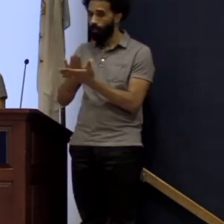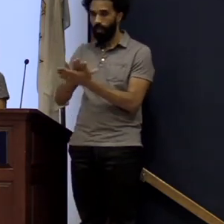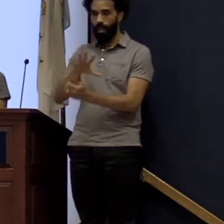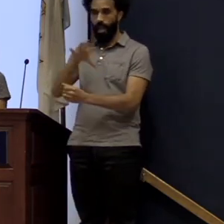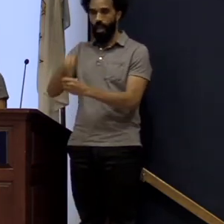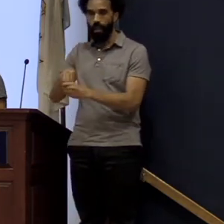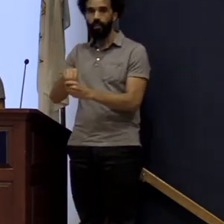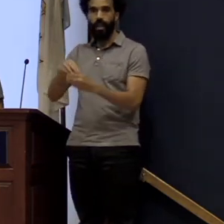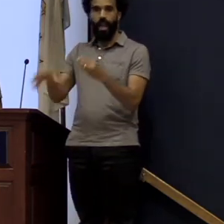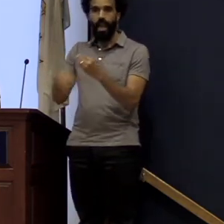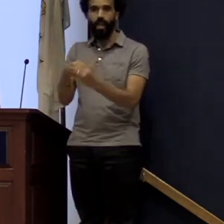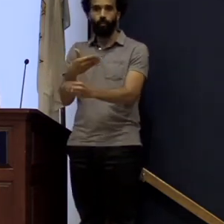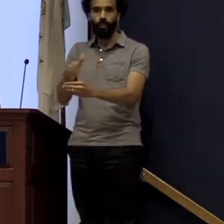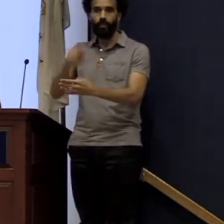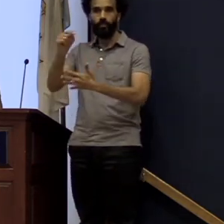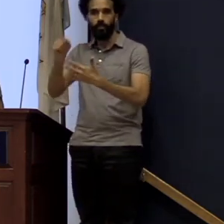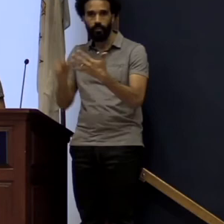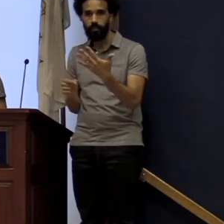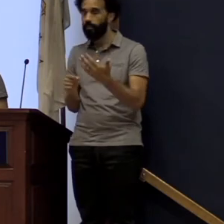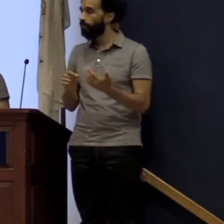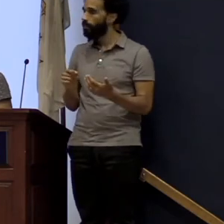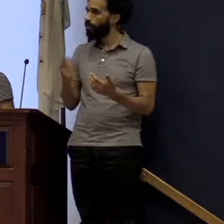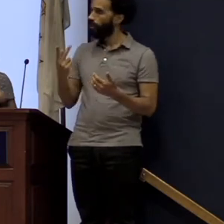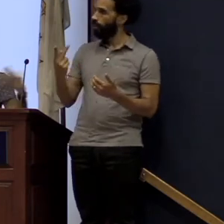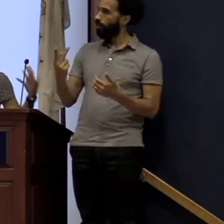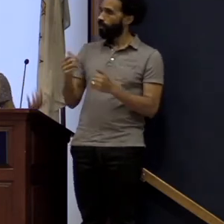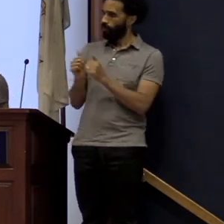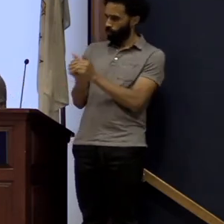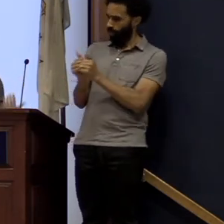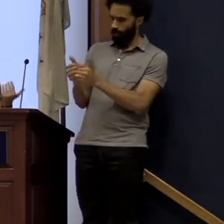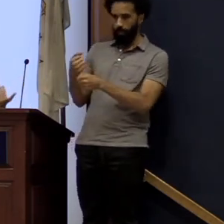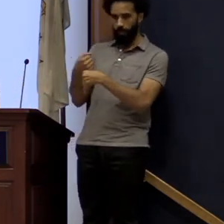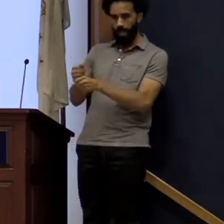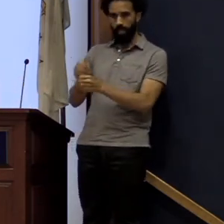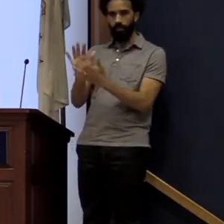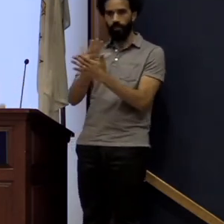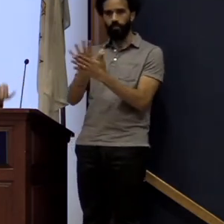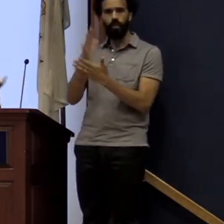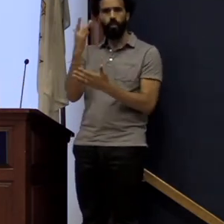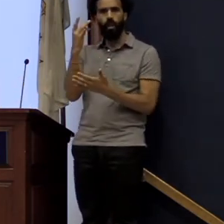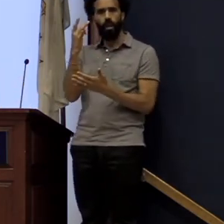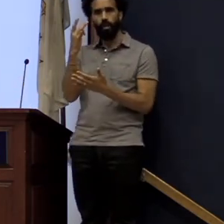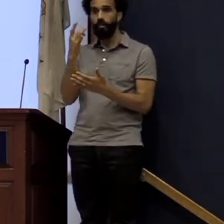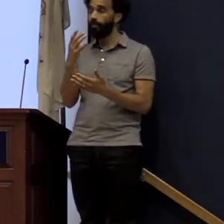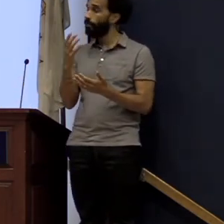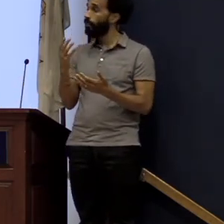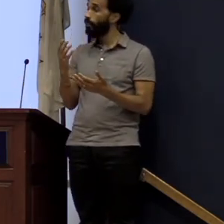The reason why it is co-creator is we are we are bringing some of this children to professional development sessions